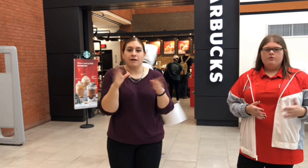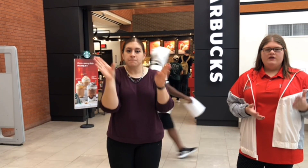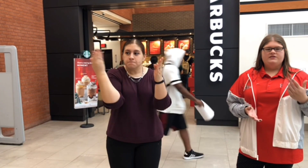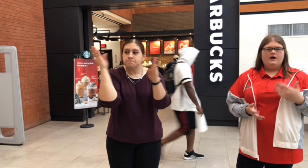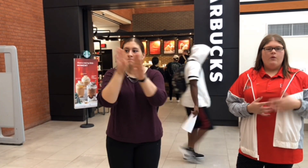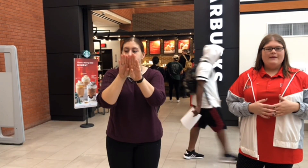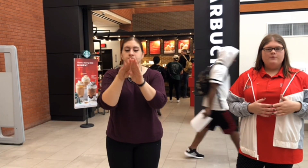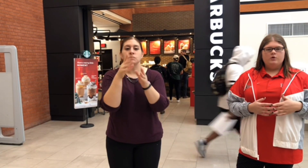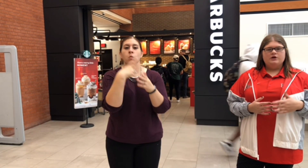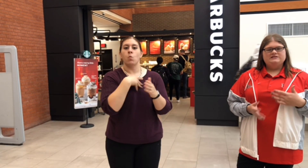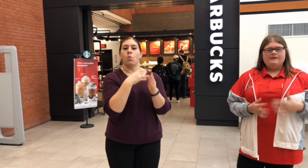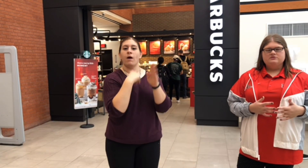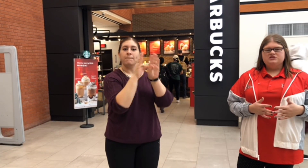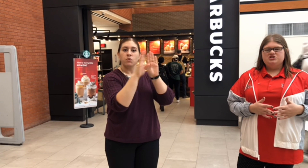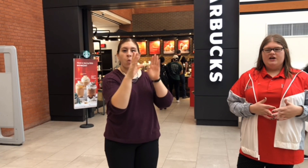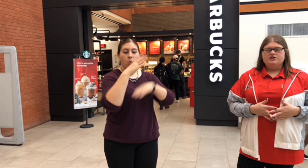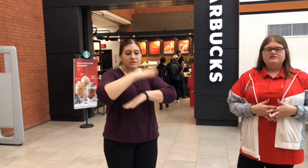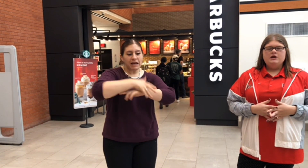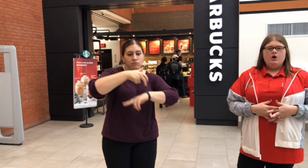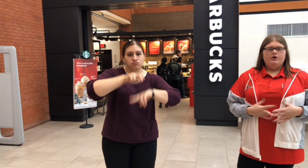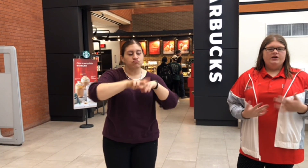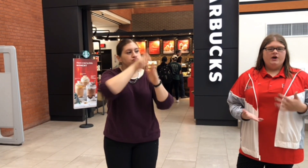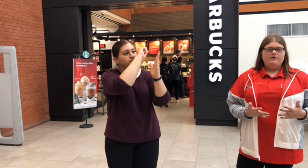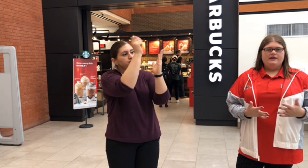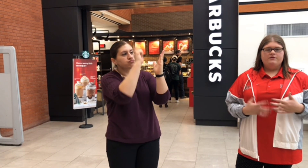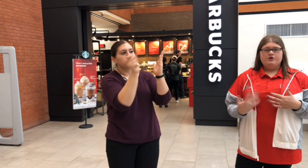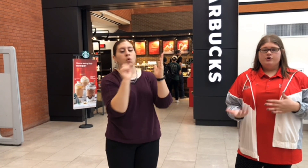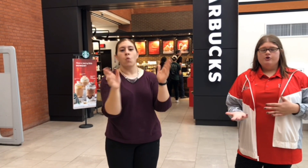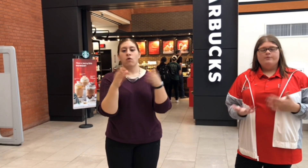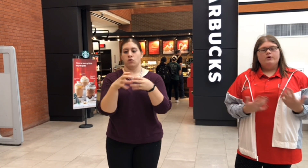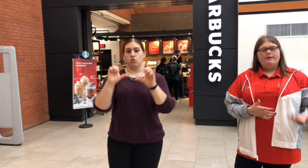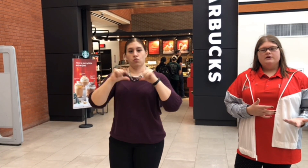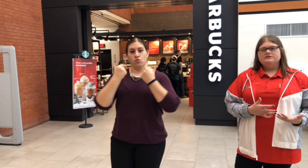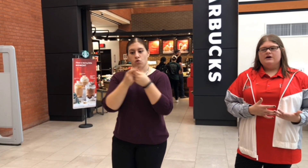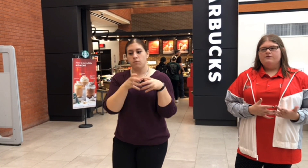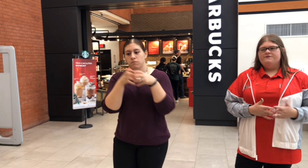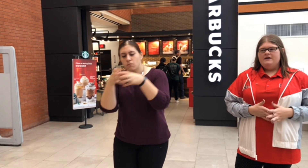with a whiteboard, tables and chairs, where you can go in there with a group, or by yourself.